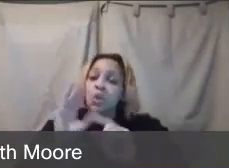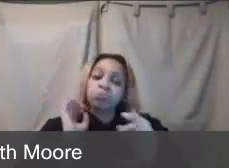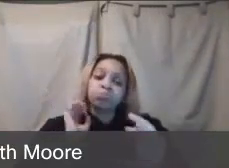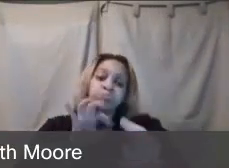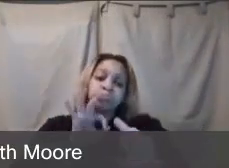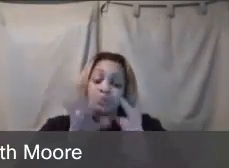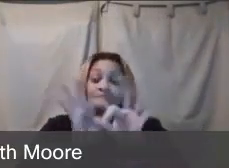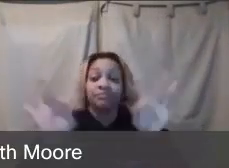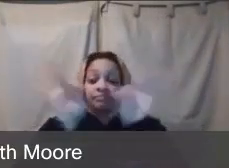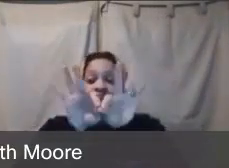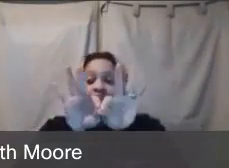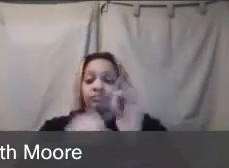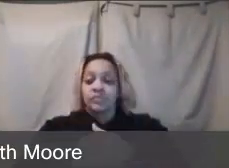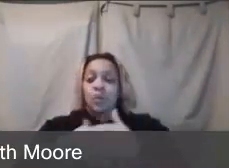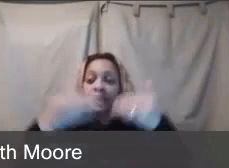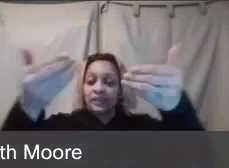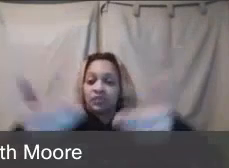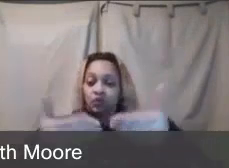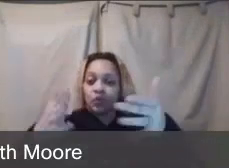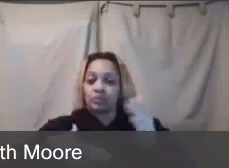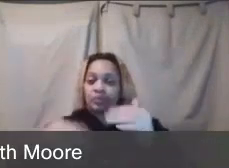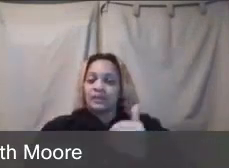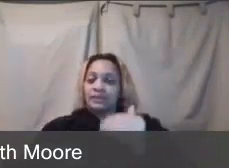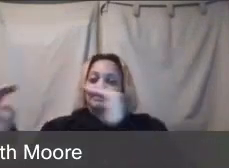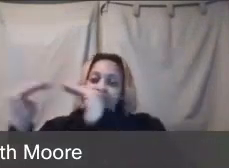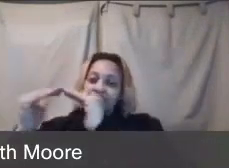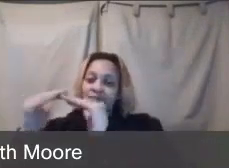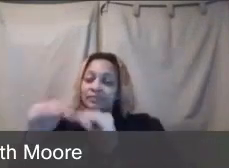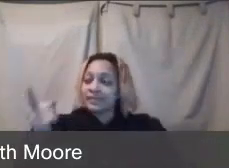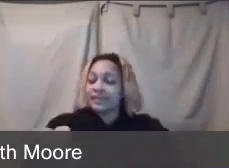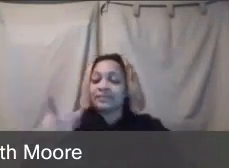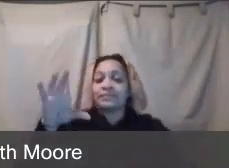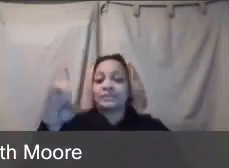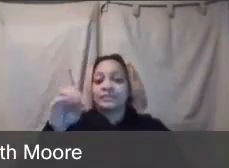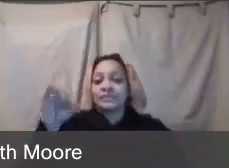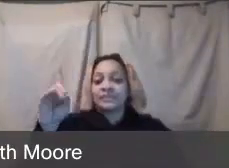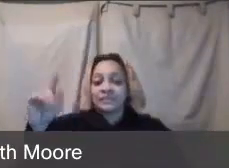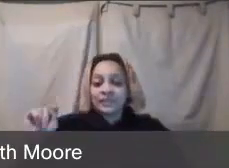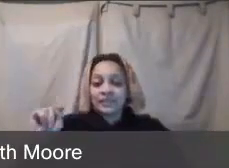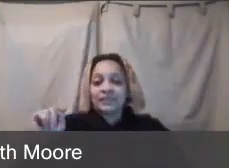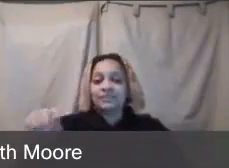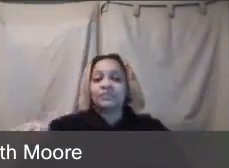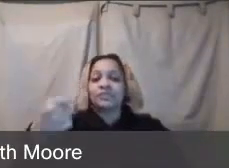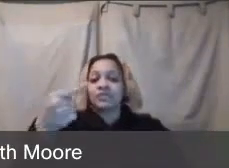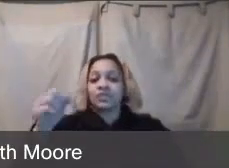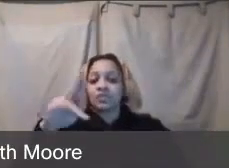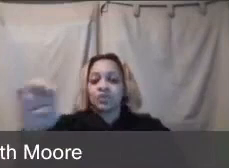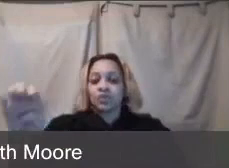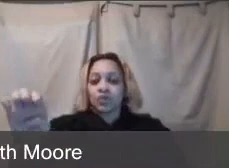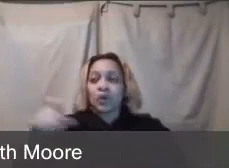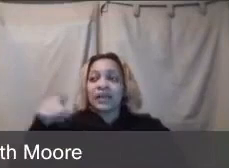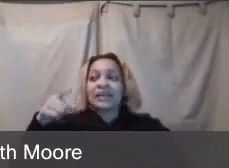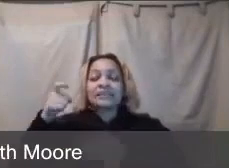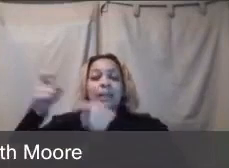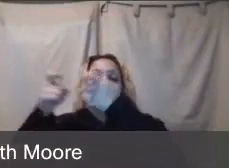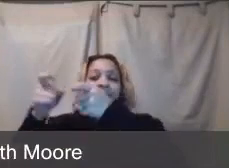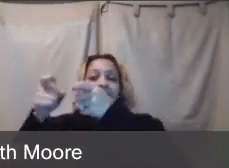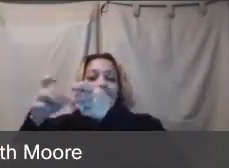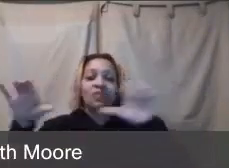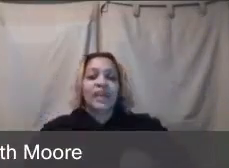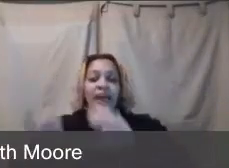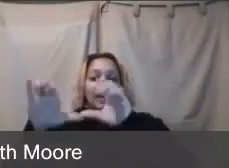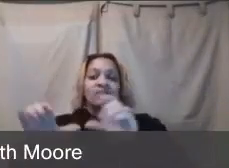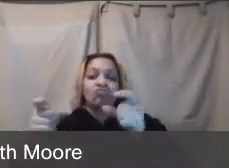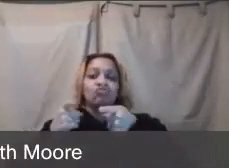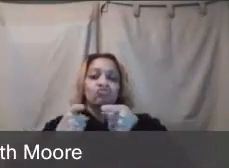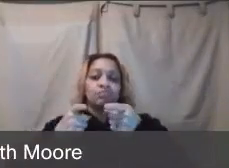So, I like to introduce my colleague over at the George. He's the manager active transportation branch. So I'll turn it over to George.